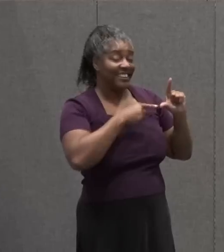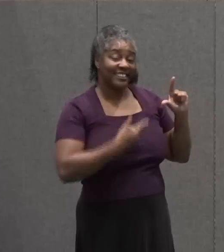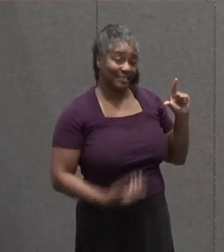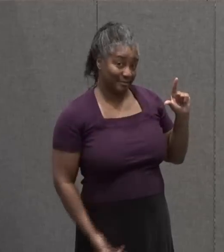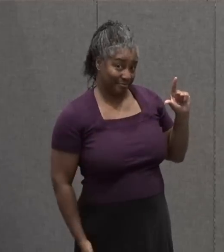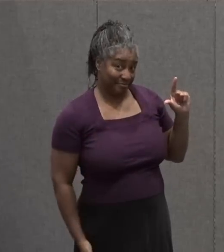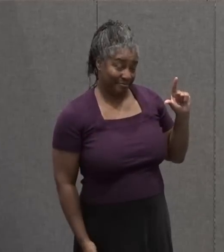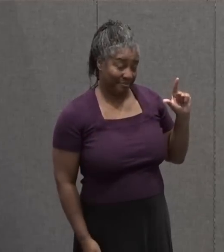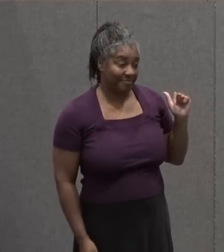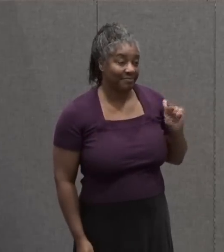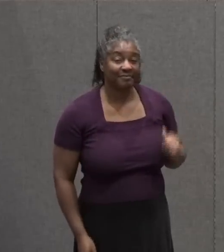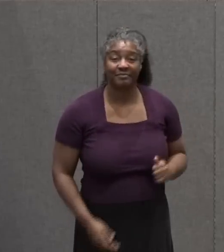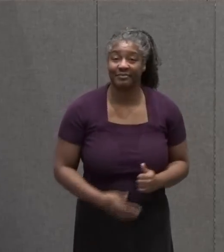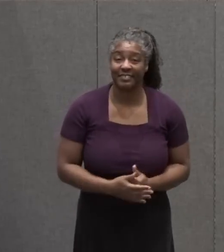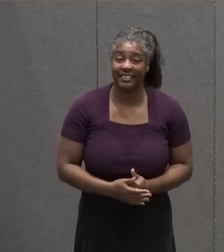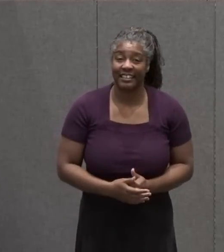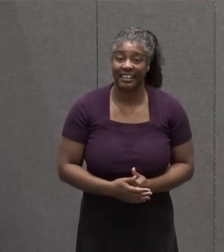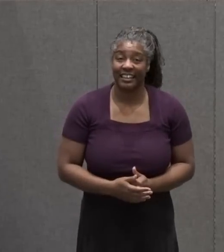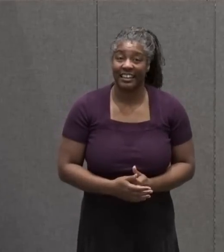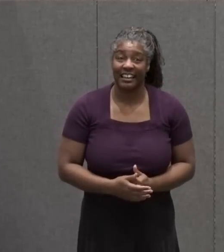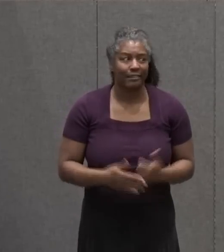then it wouldn't be my hat.